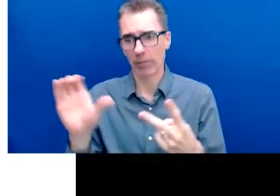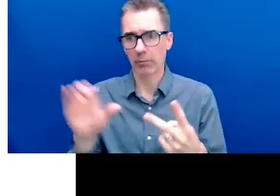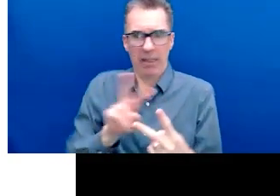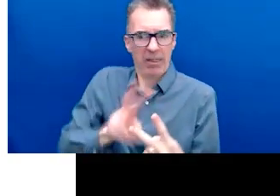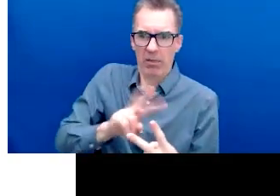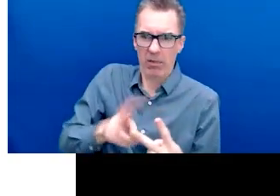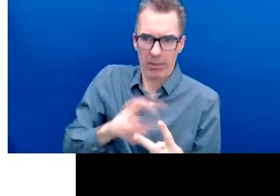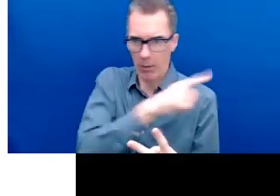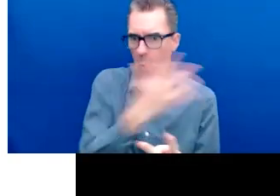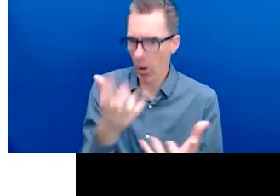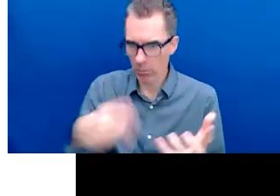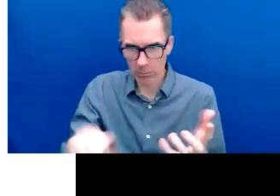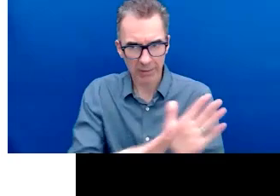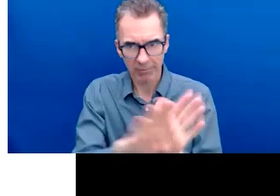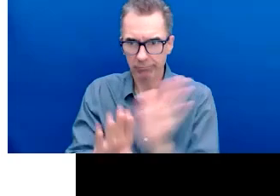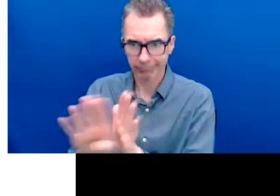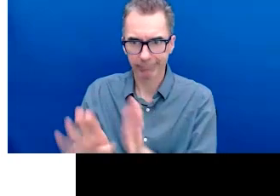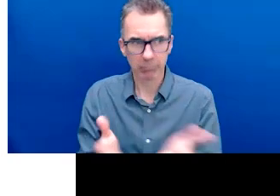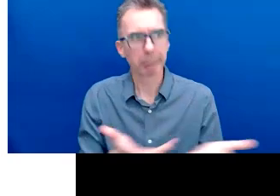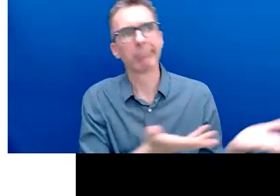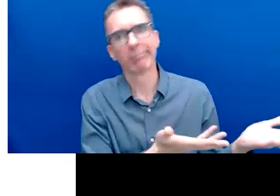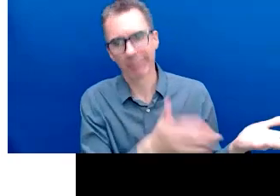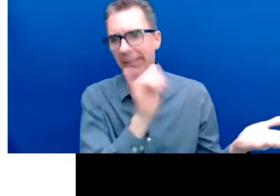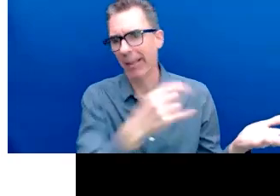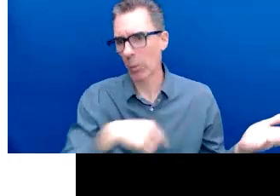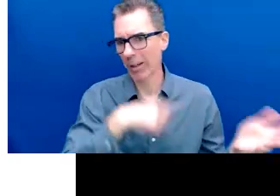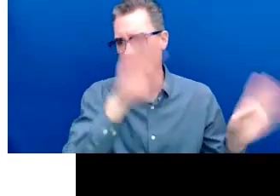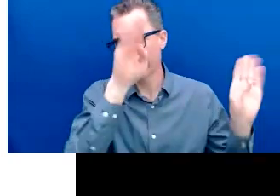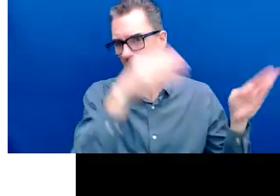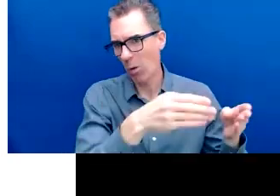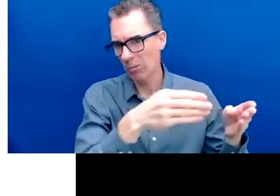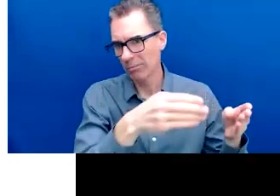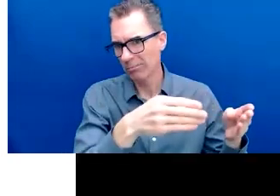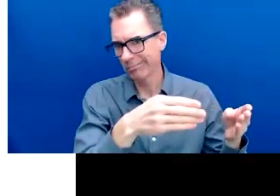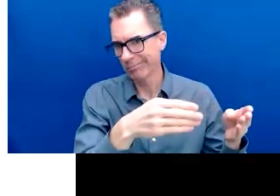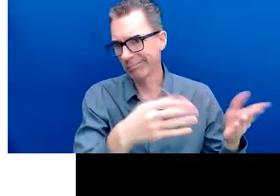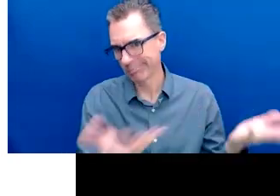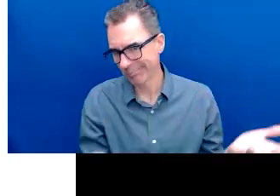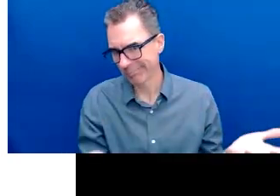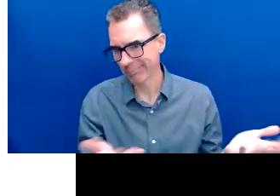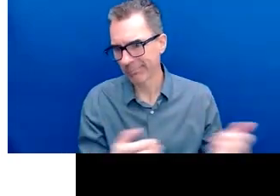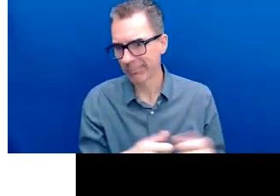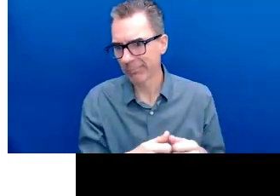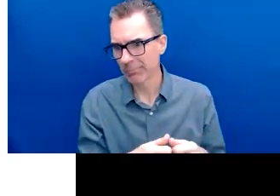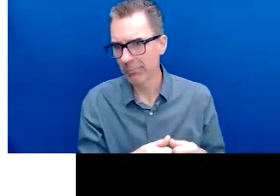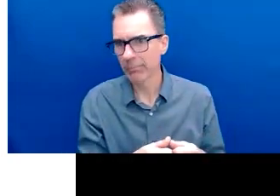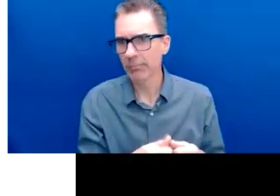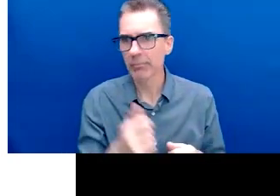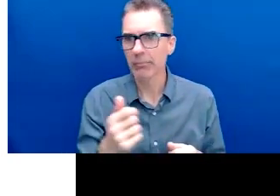that's kind of where our focus is right now. Now, of course, there are GE courses